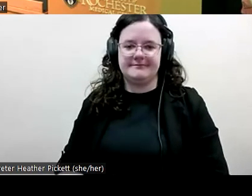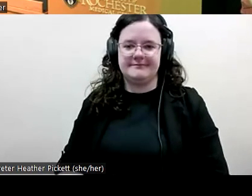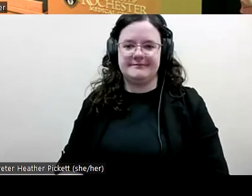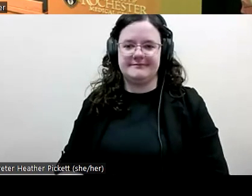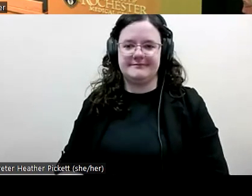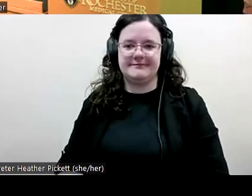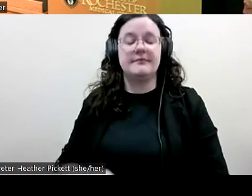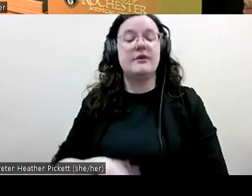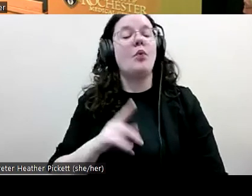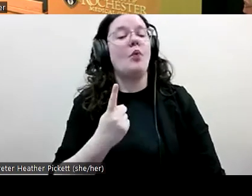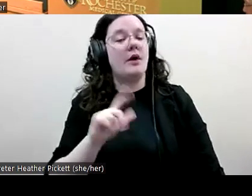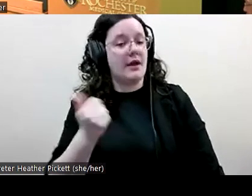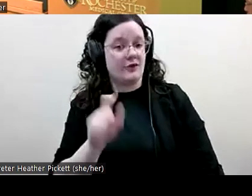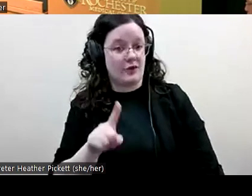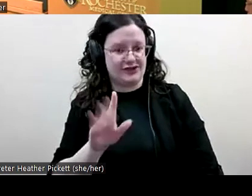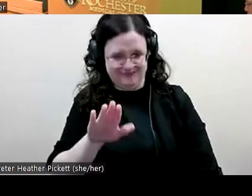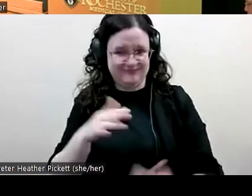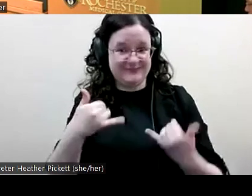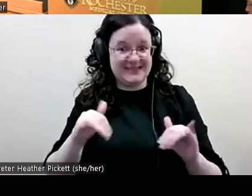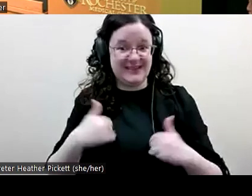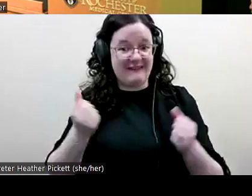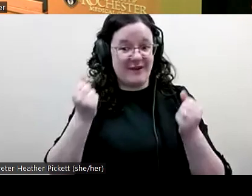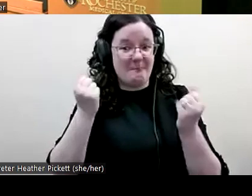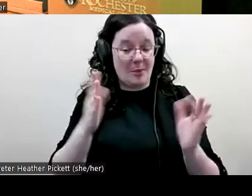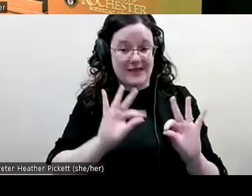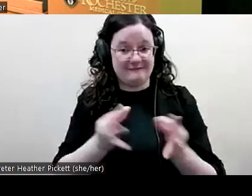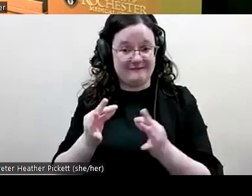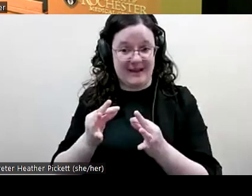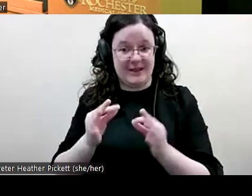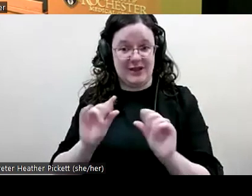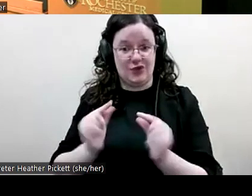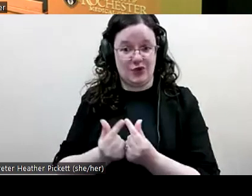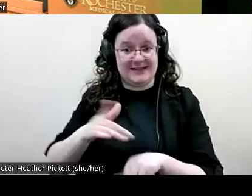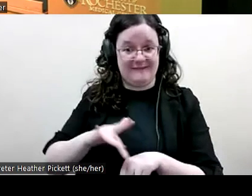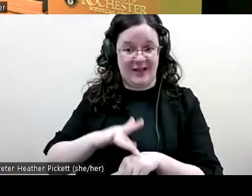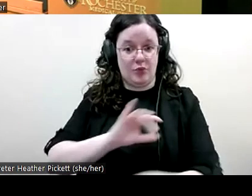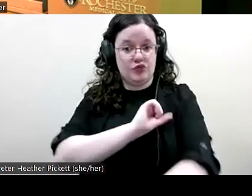question are there still multif family groups at strong ties uh we offered multif family groups